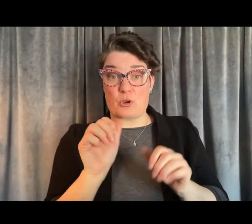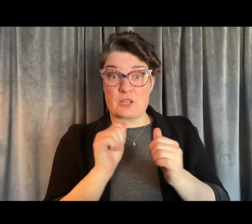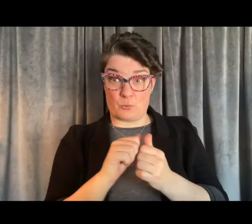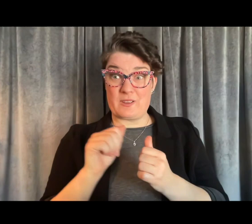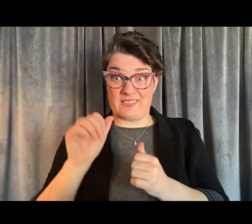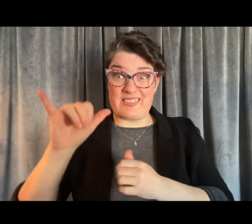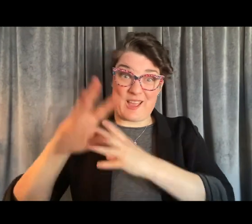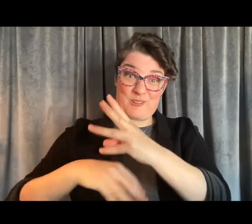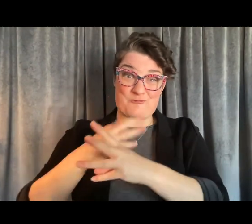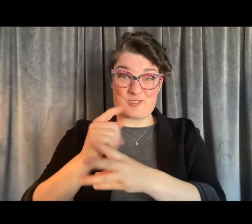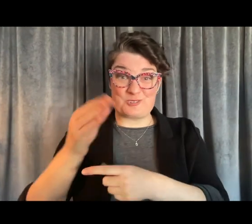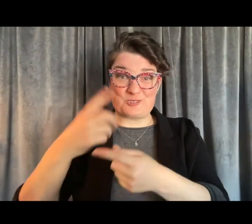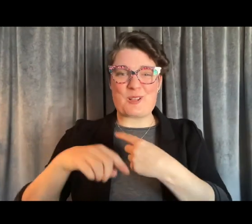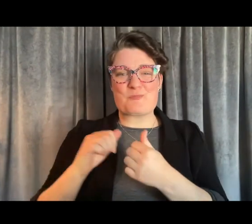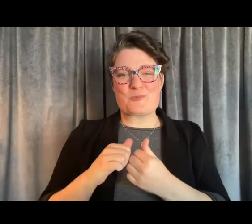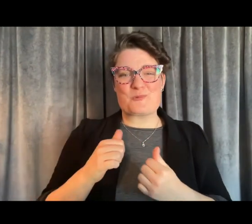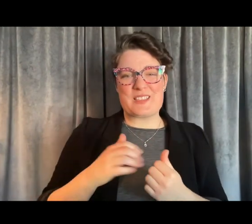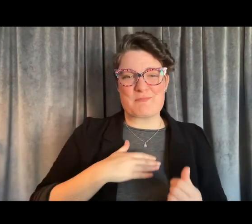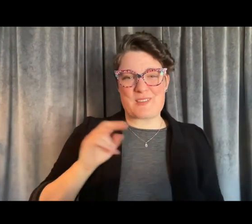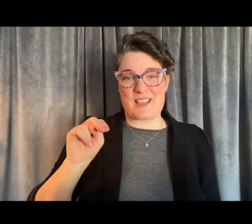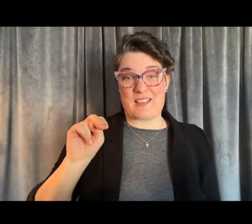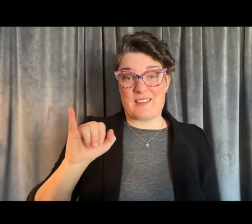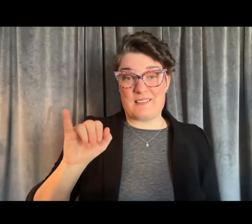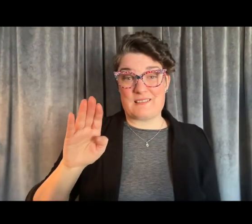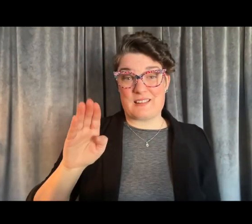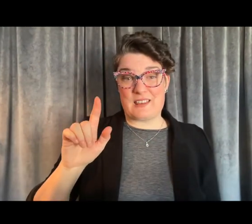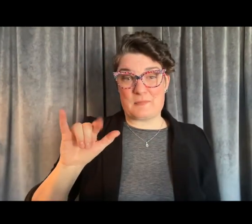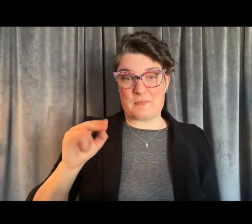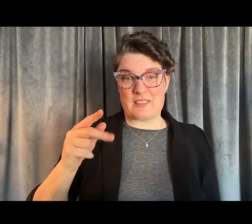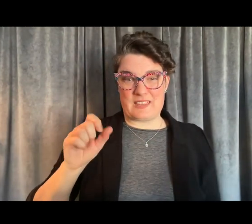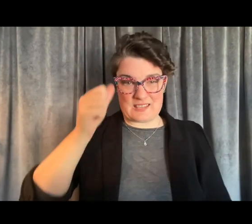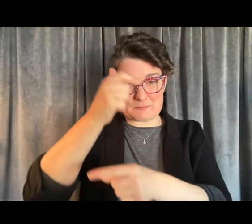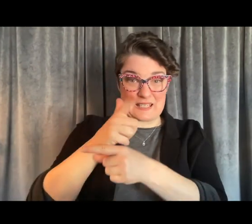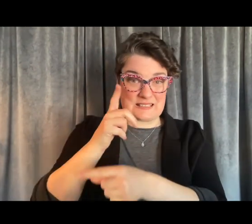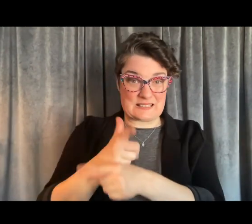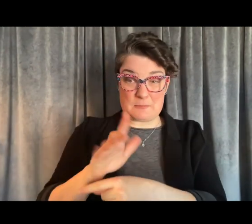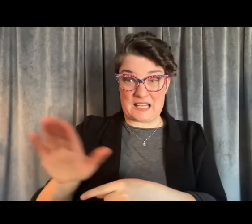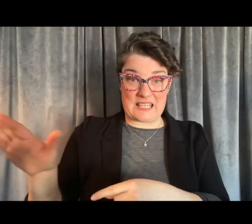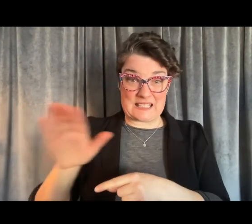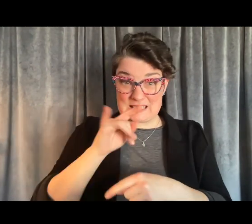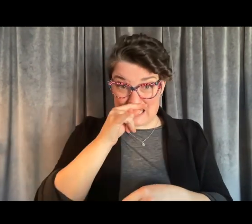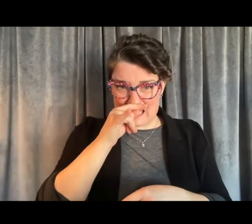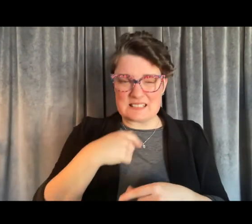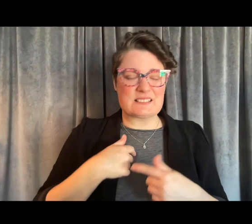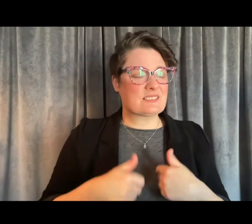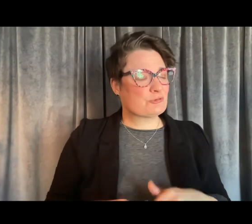with my niblings, with my siblings' kids, and trying to not pass on the